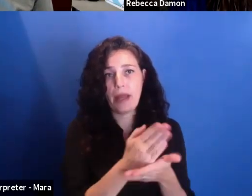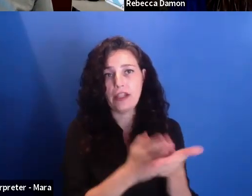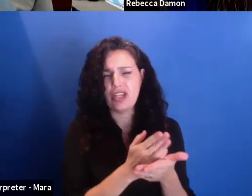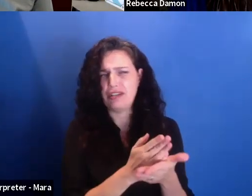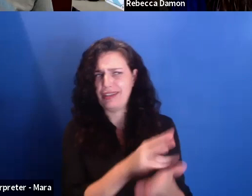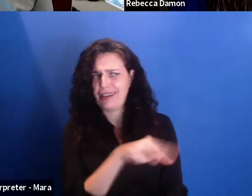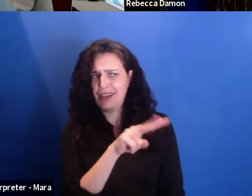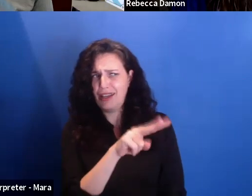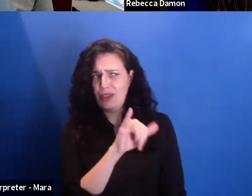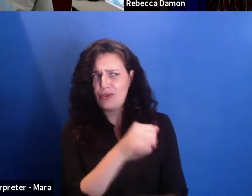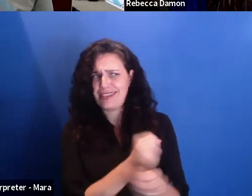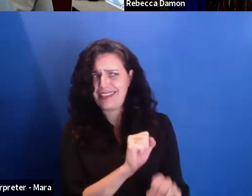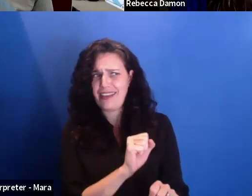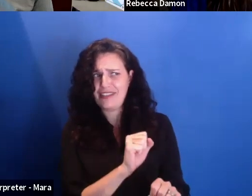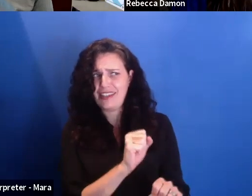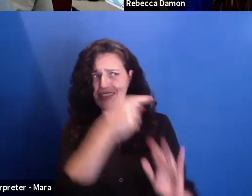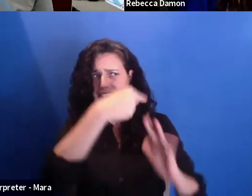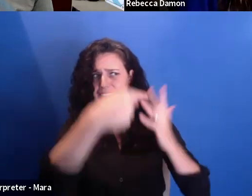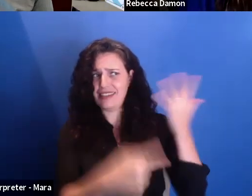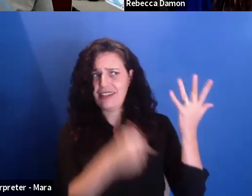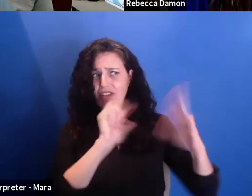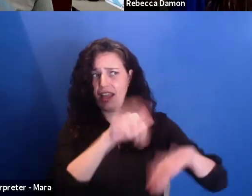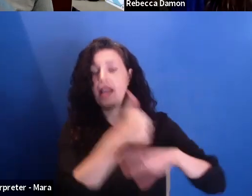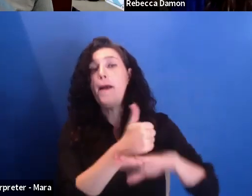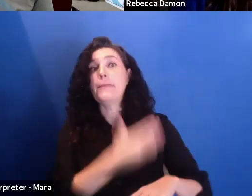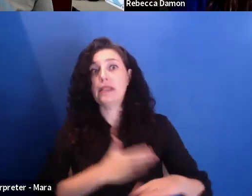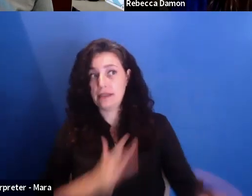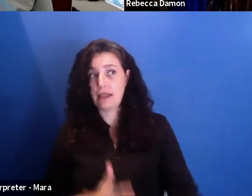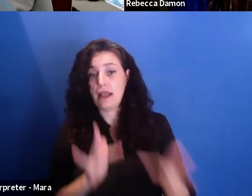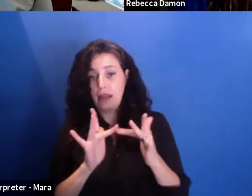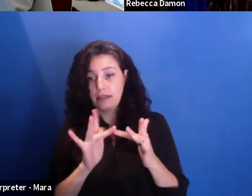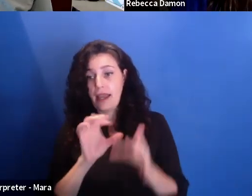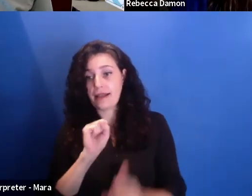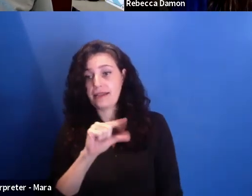you should immediately contact SAG-AFTRA so that we can address that. The last thing I just want to note is